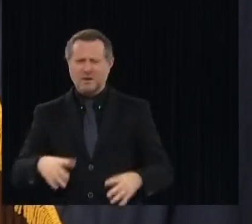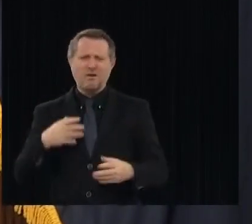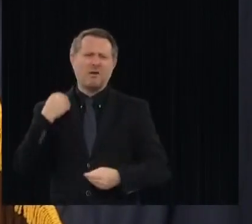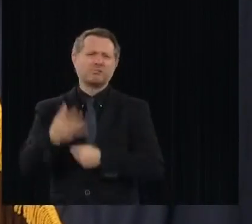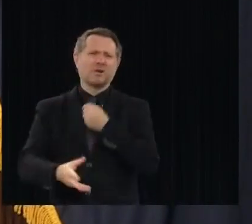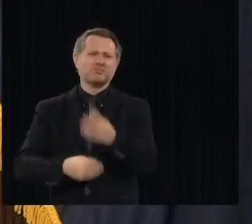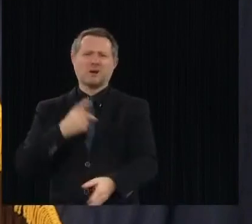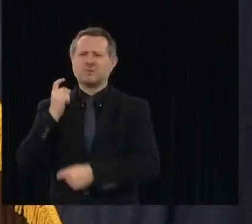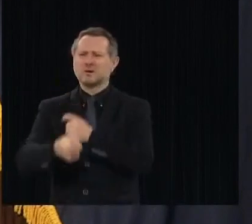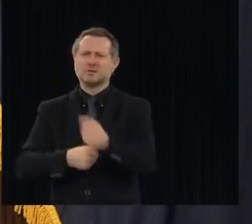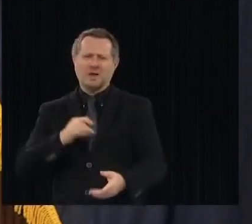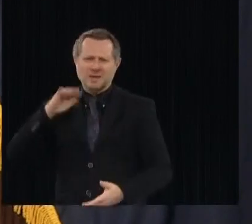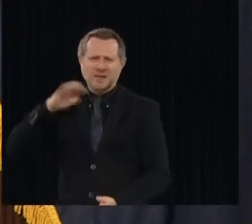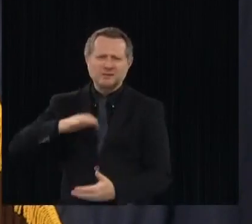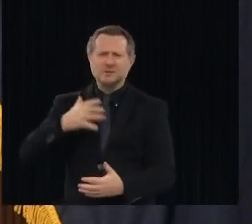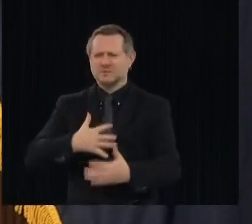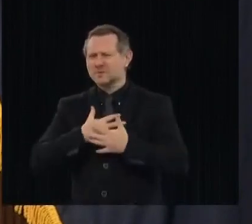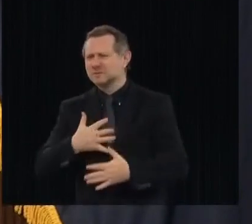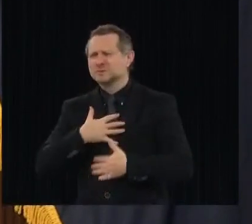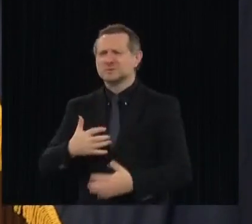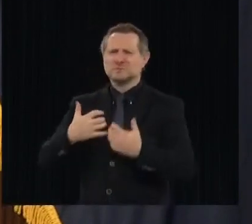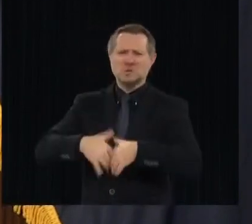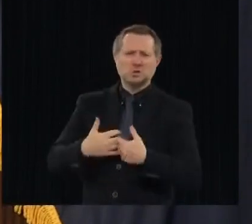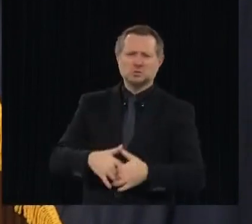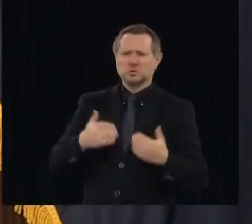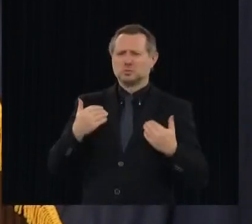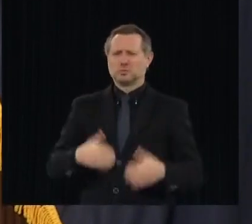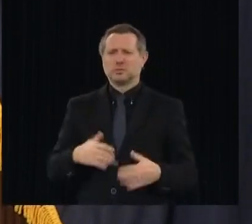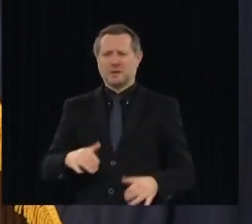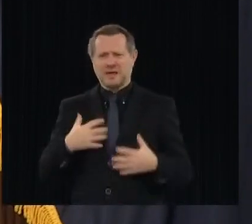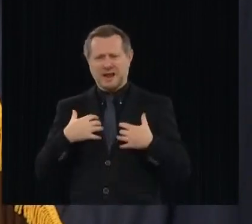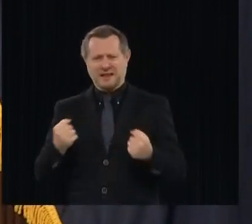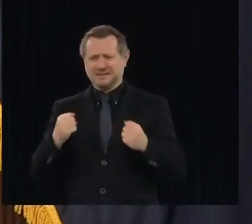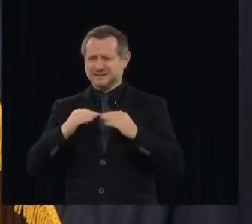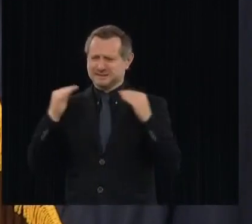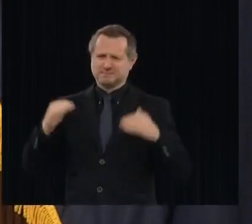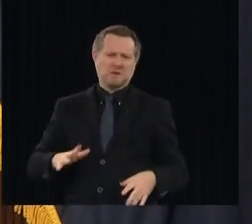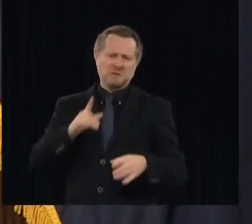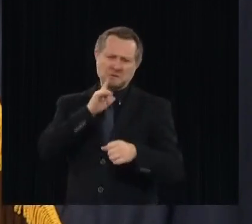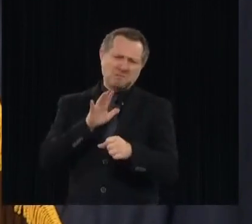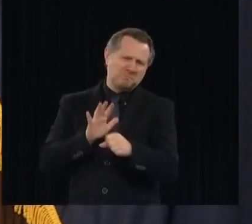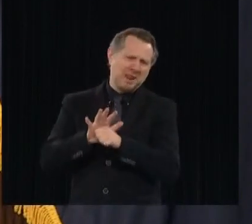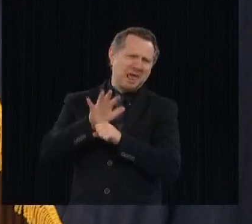HAVE RESPONDED LIKE HEROES.